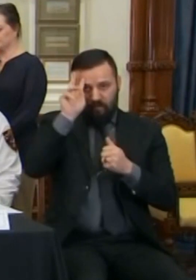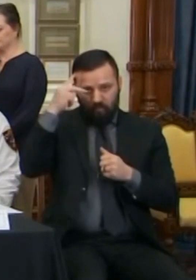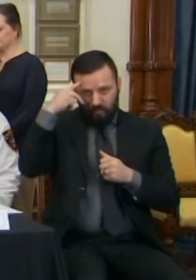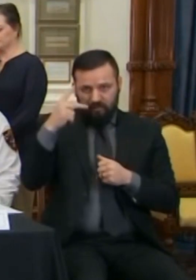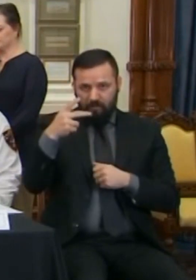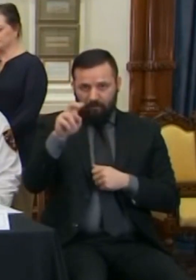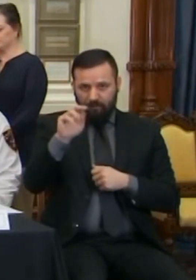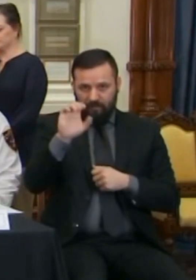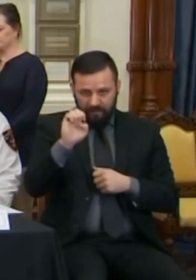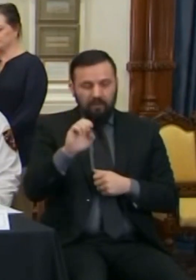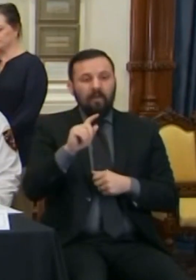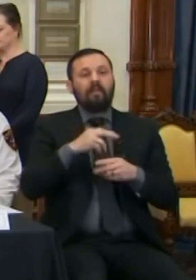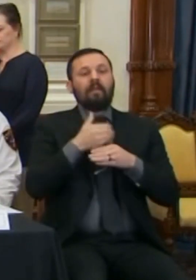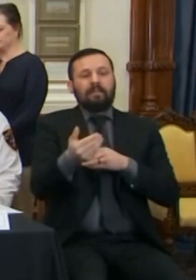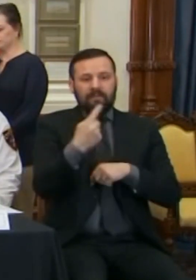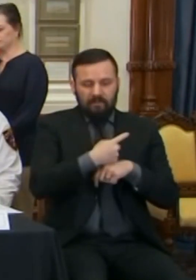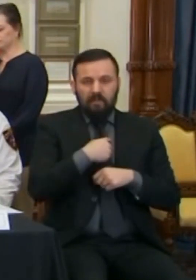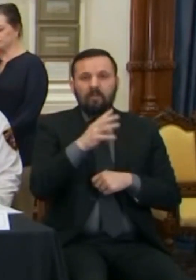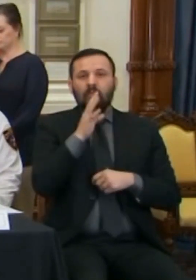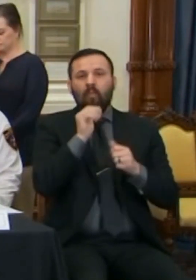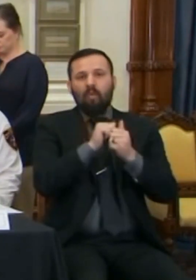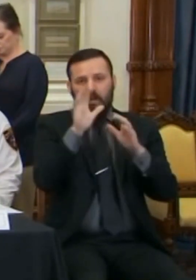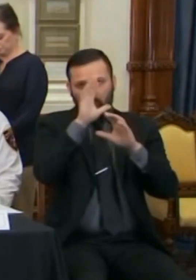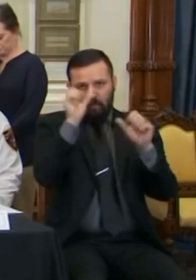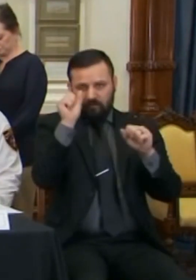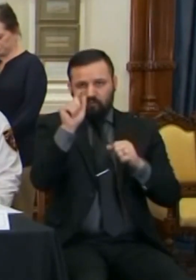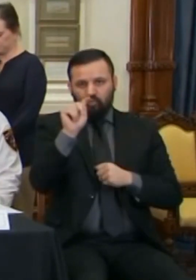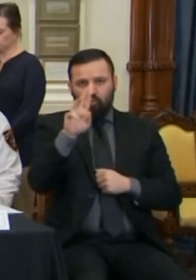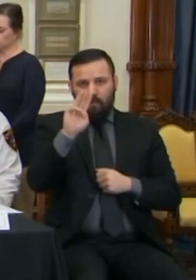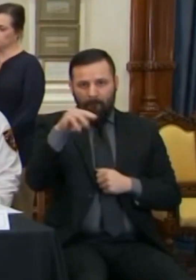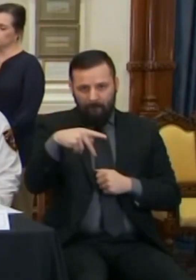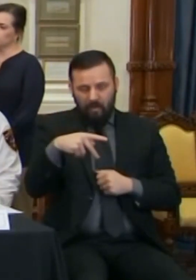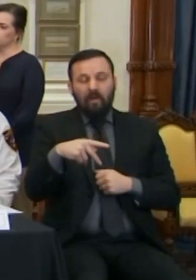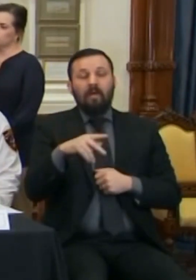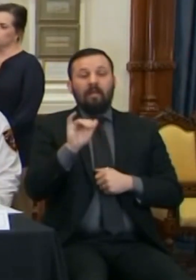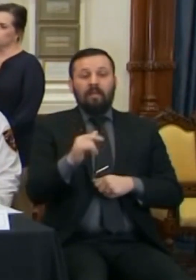after that when I talked to President Trump on the day that the very first